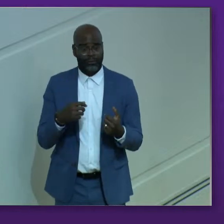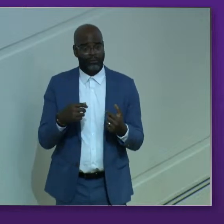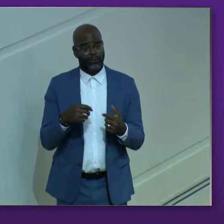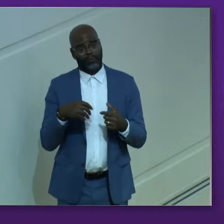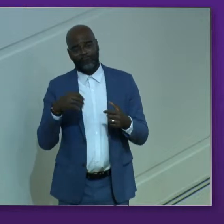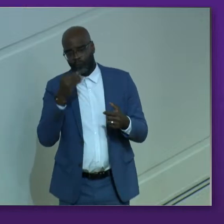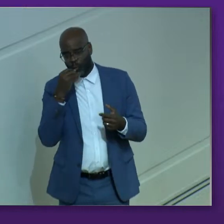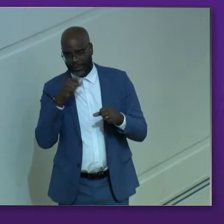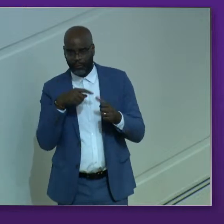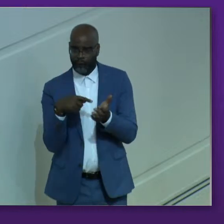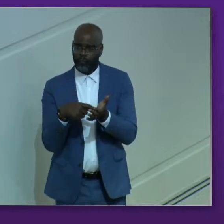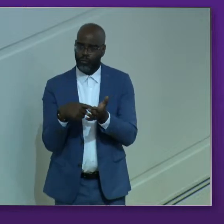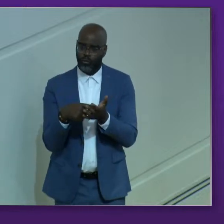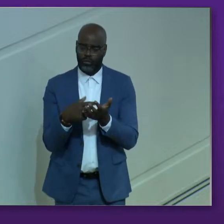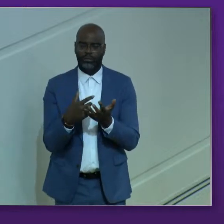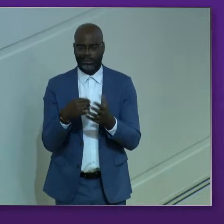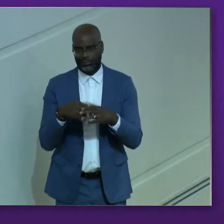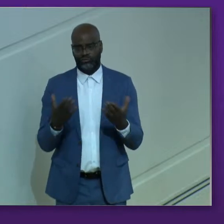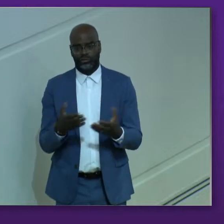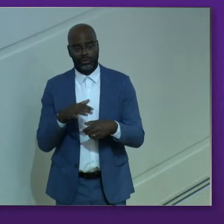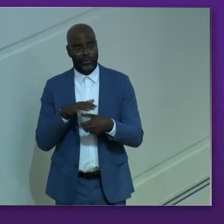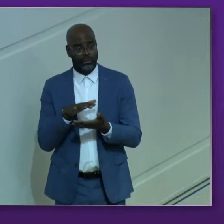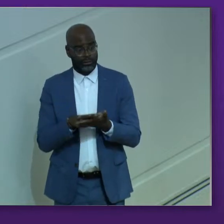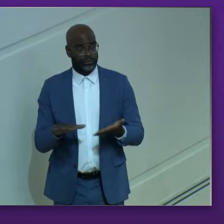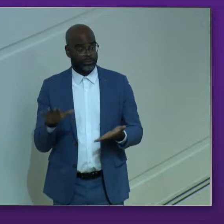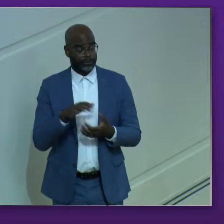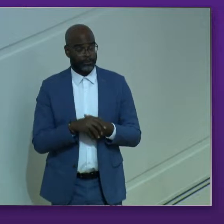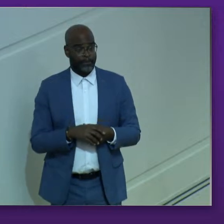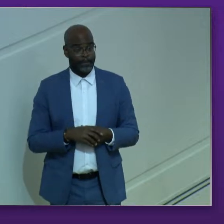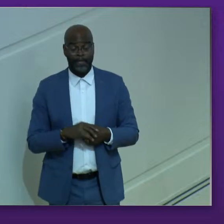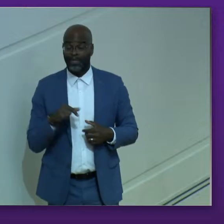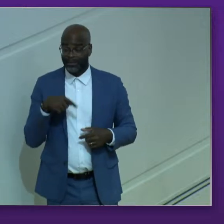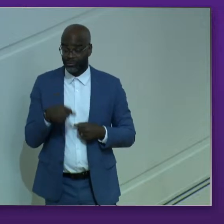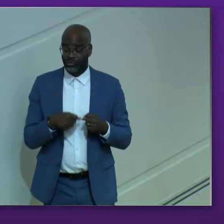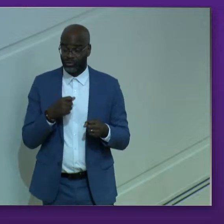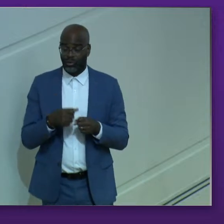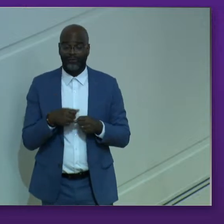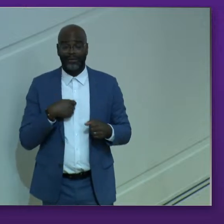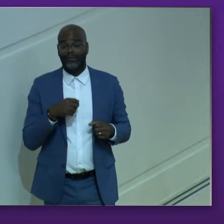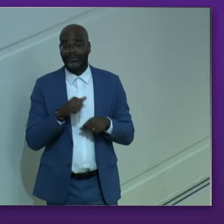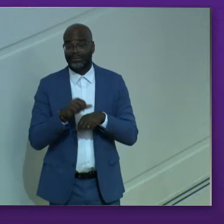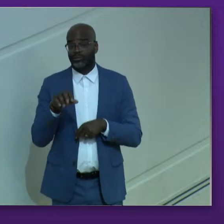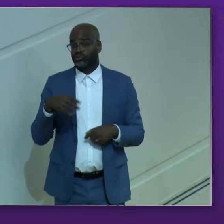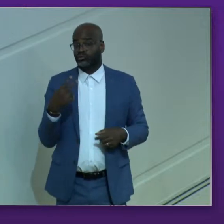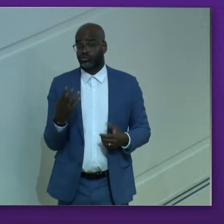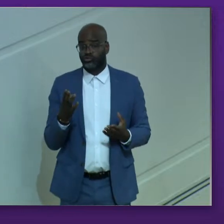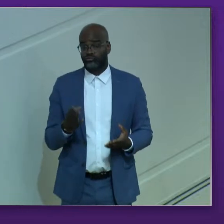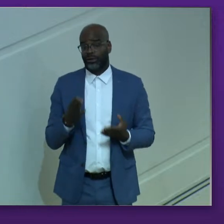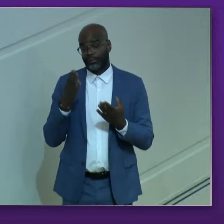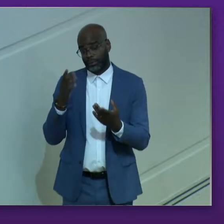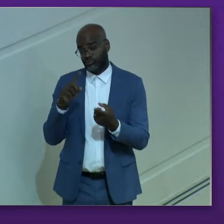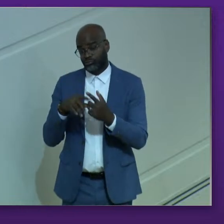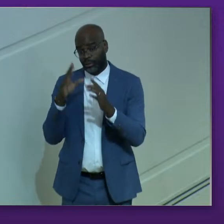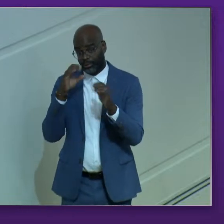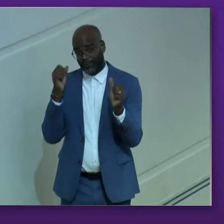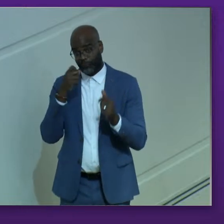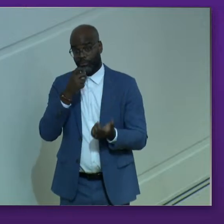GROUPS ALSO WORK WITH AUXILIARY SERVICES AND MET TO HELP IMPROVE THE OVERALL FOOD